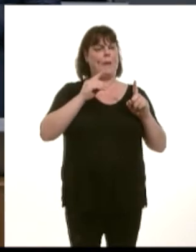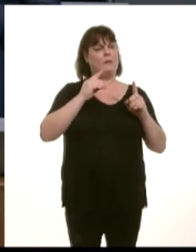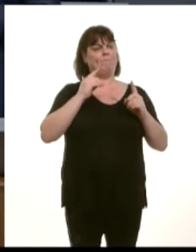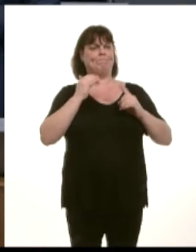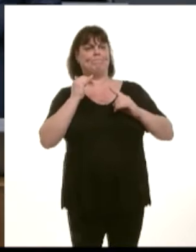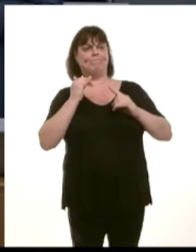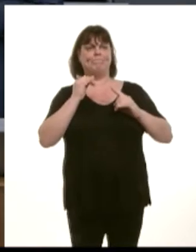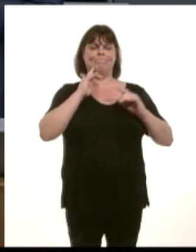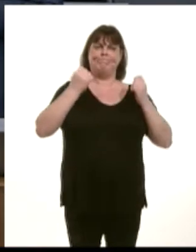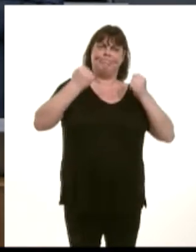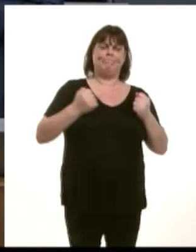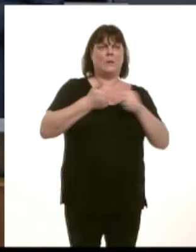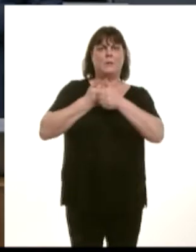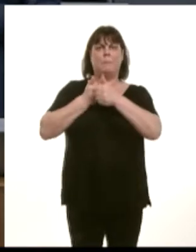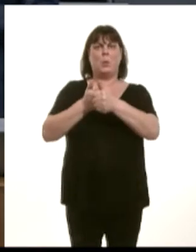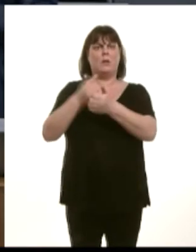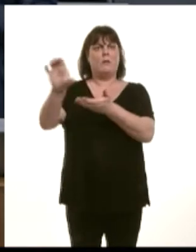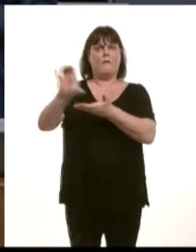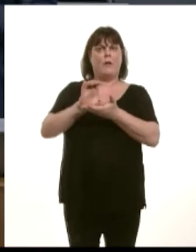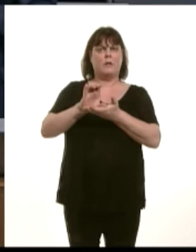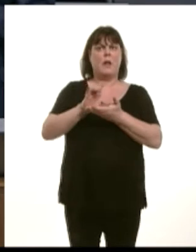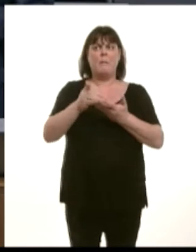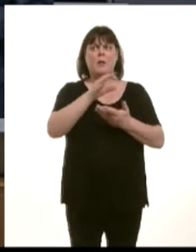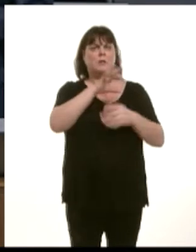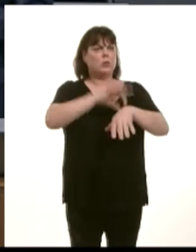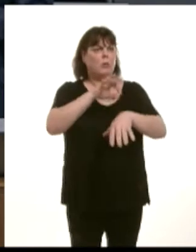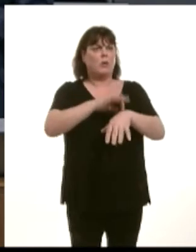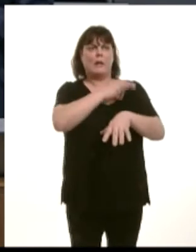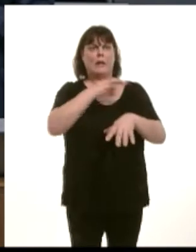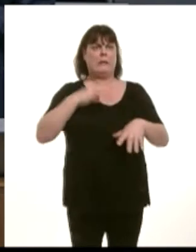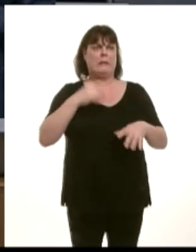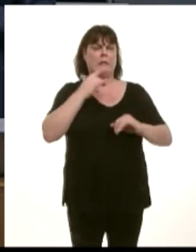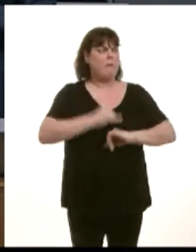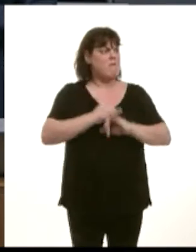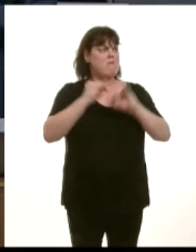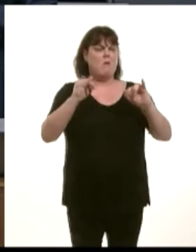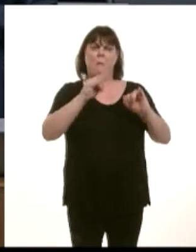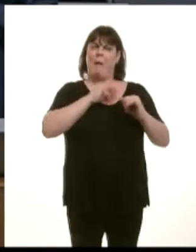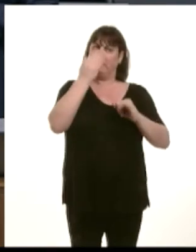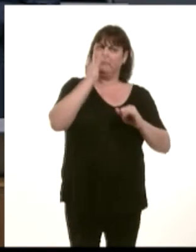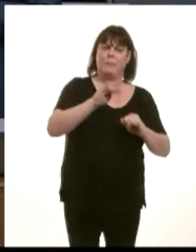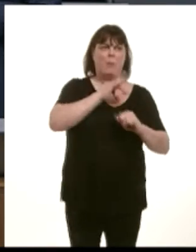the fund, which has been described by clinicians as unethical, discriminatory and a cheap political fix.